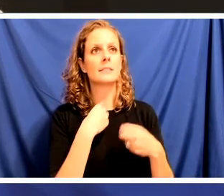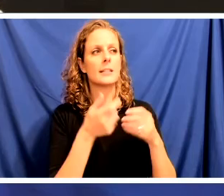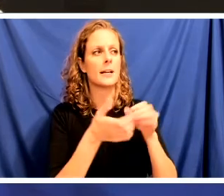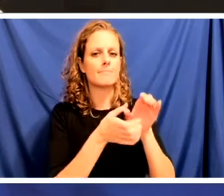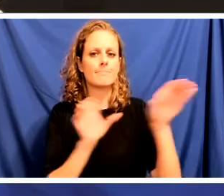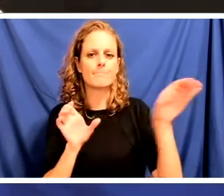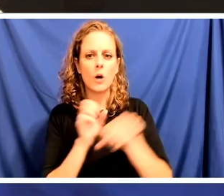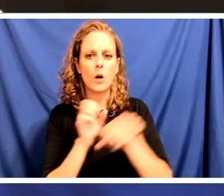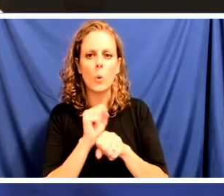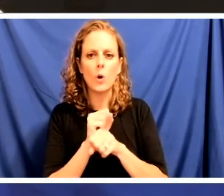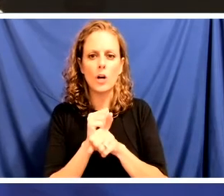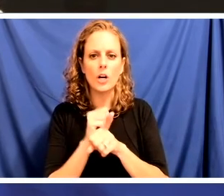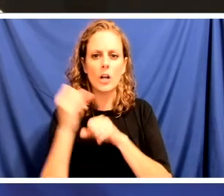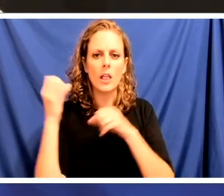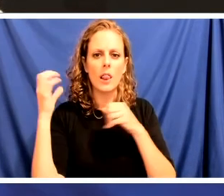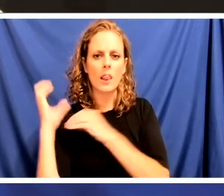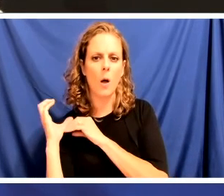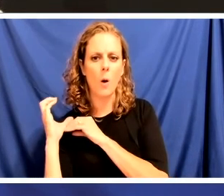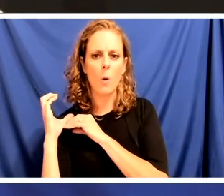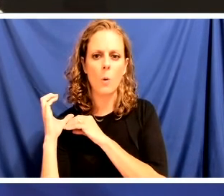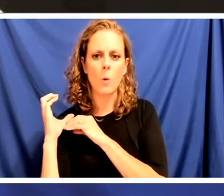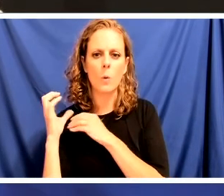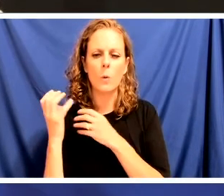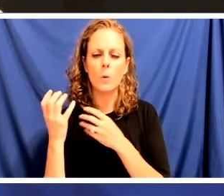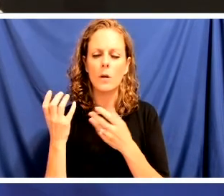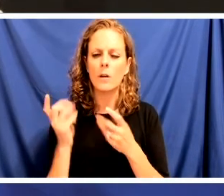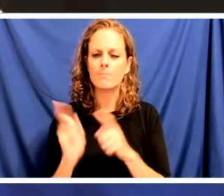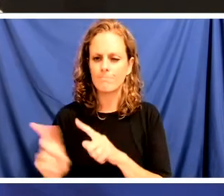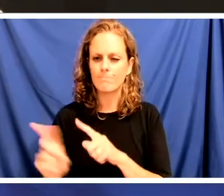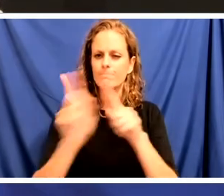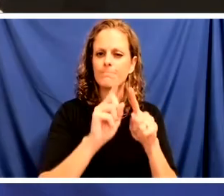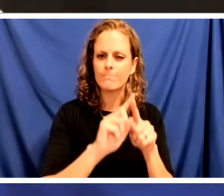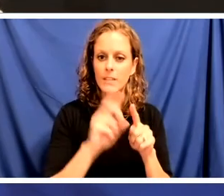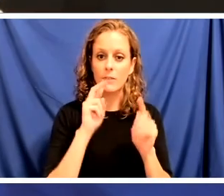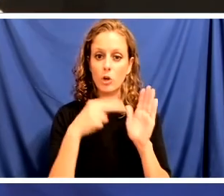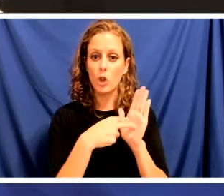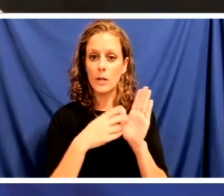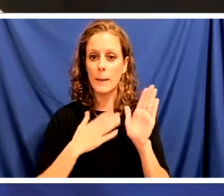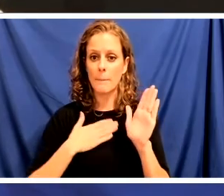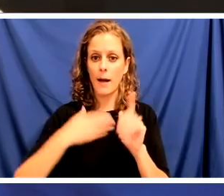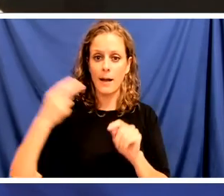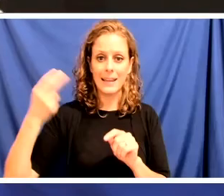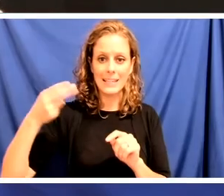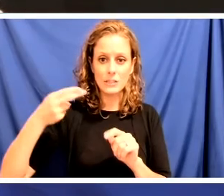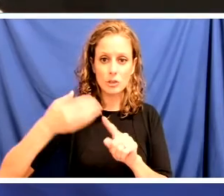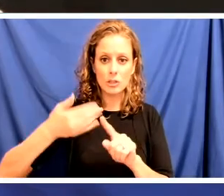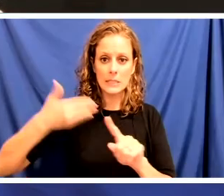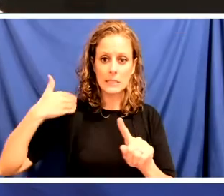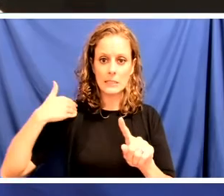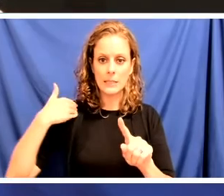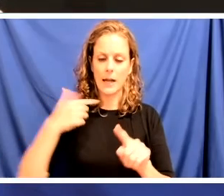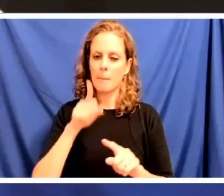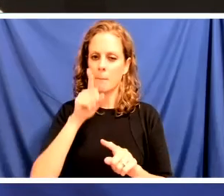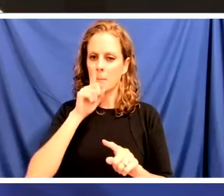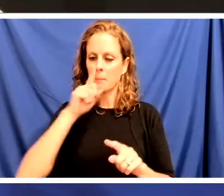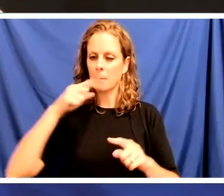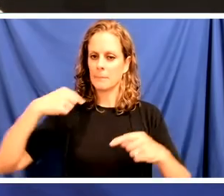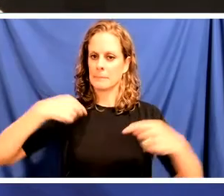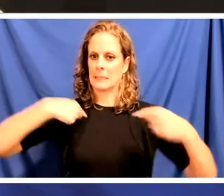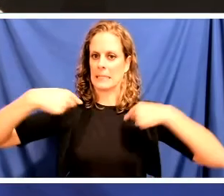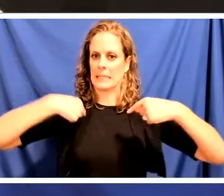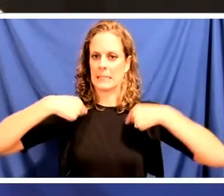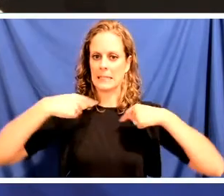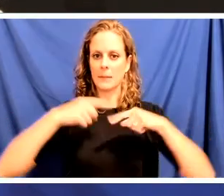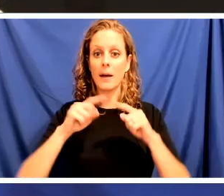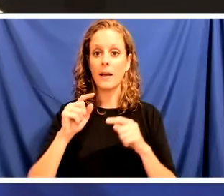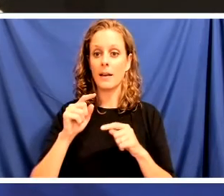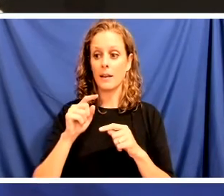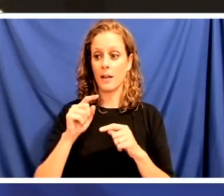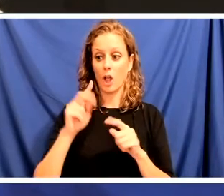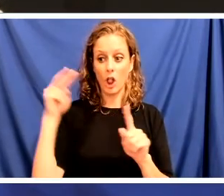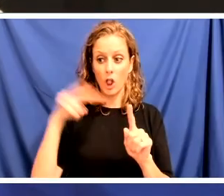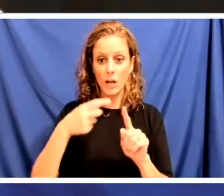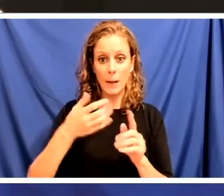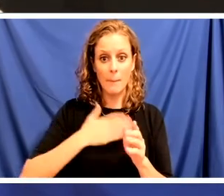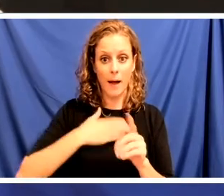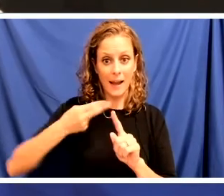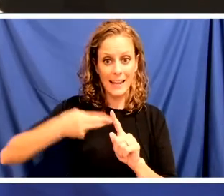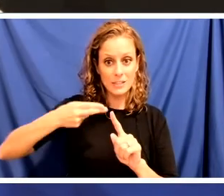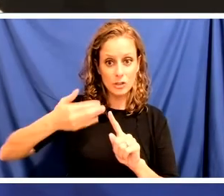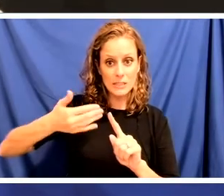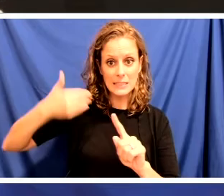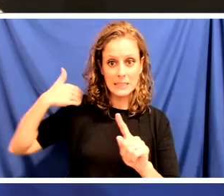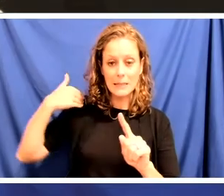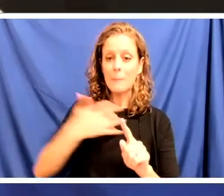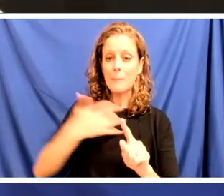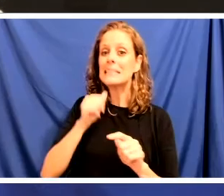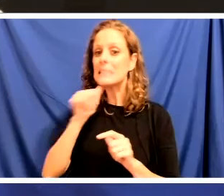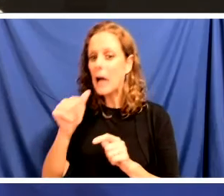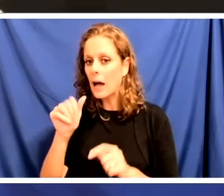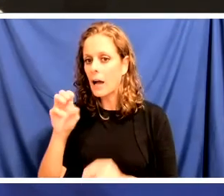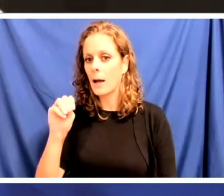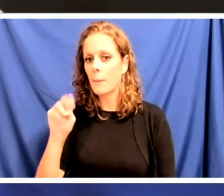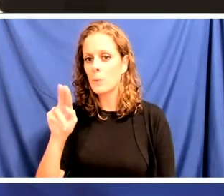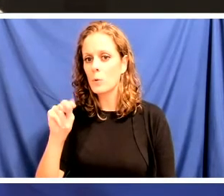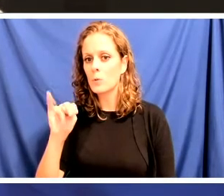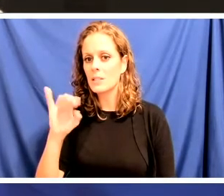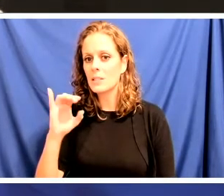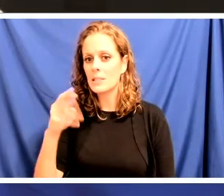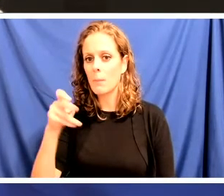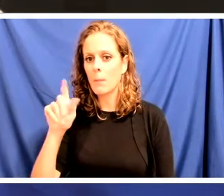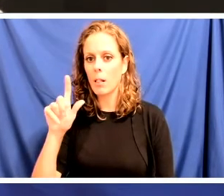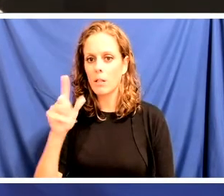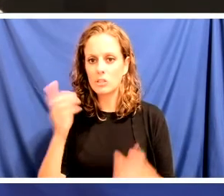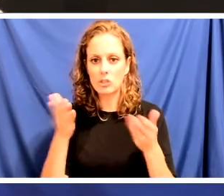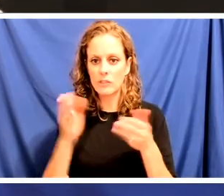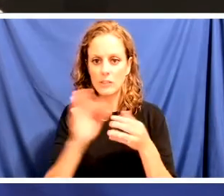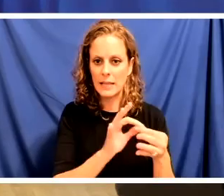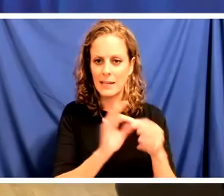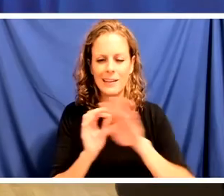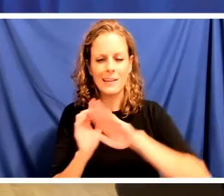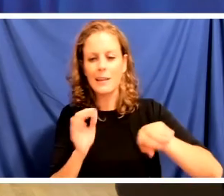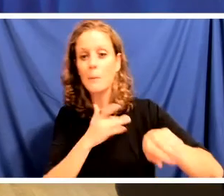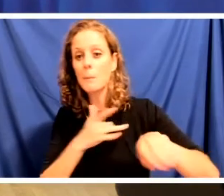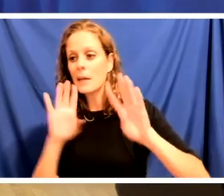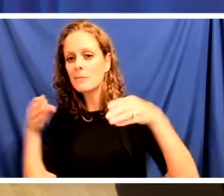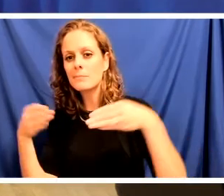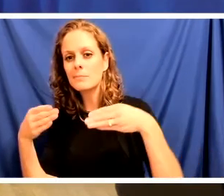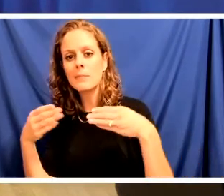SacGov: For instance, that is why, if you look at my record and right here to talk about my record in detail, but, but if you look at the things that i've focused on they tend to be non municipal service related they tend to be public health or child welfare.